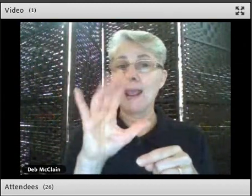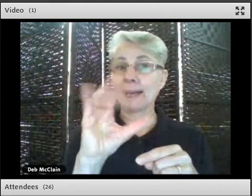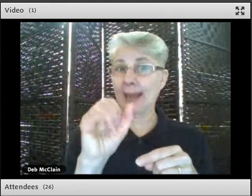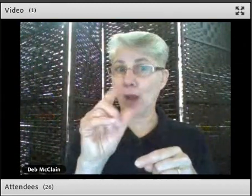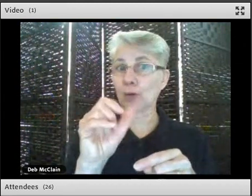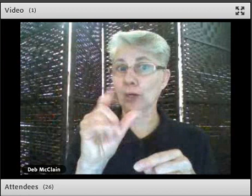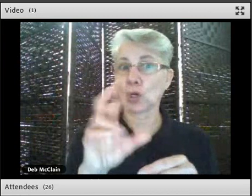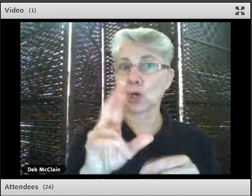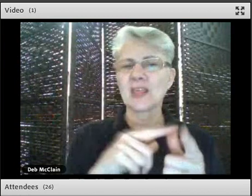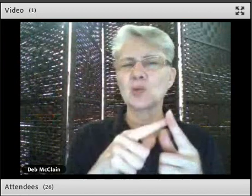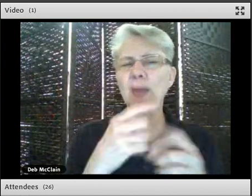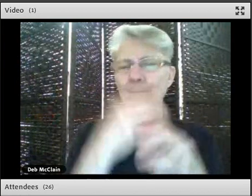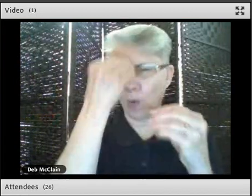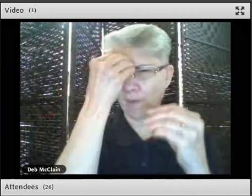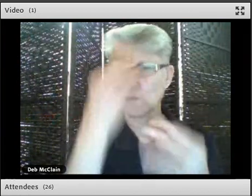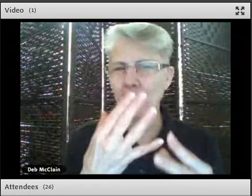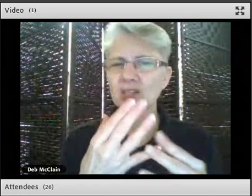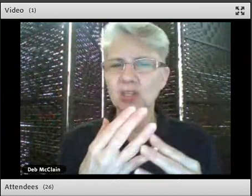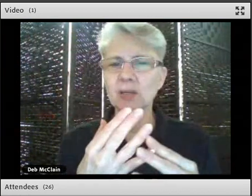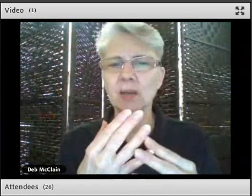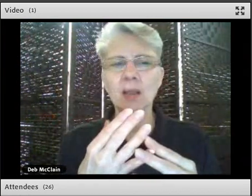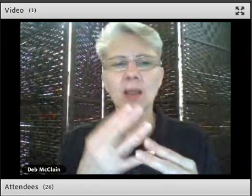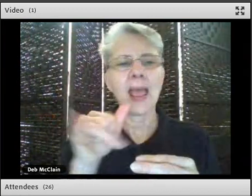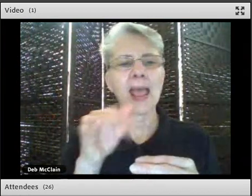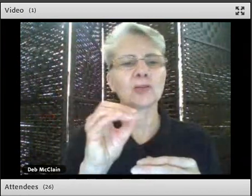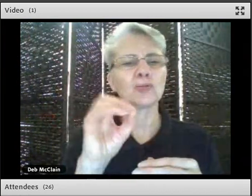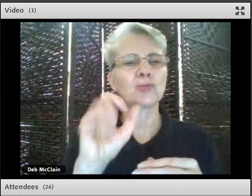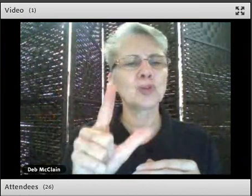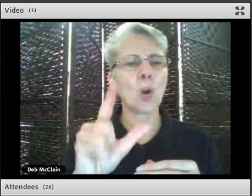It comes automatically with the Connexion client